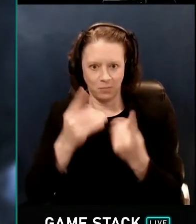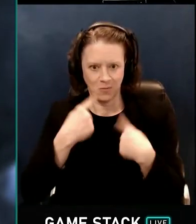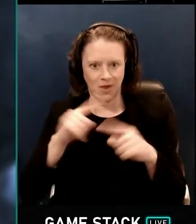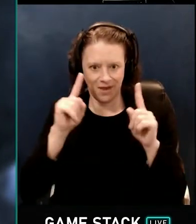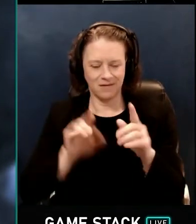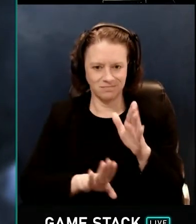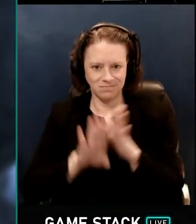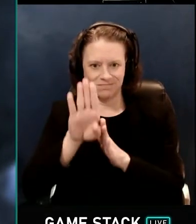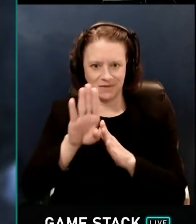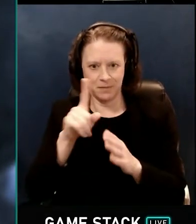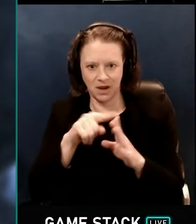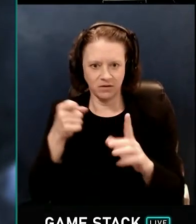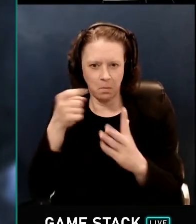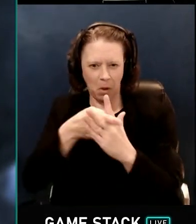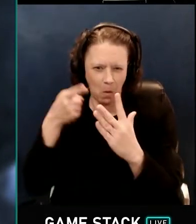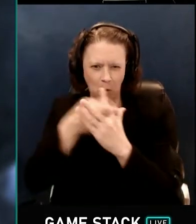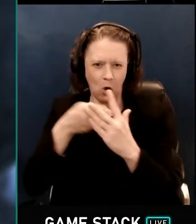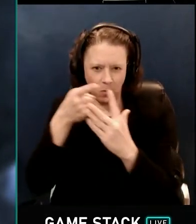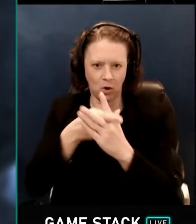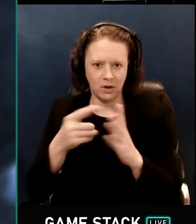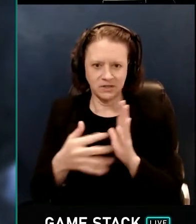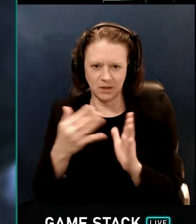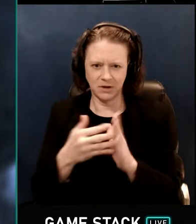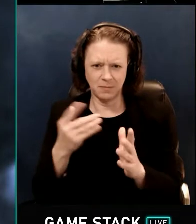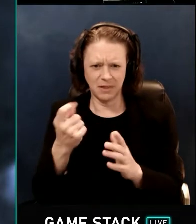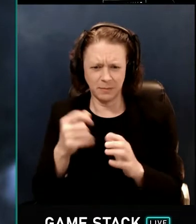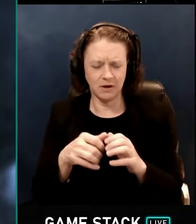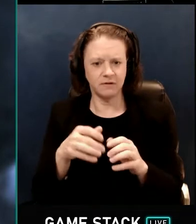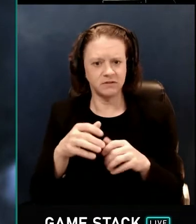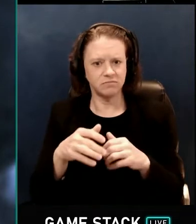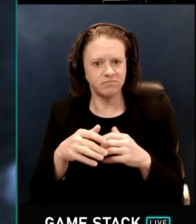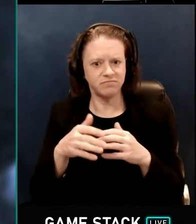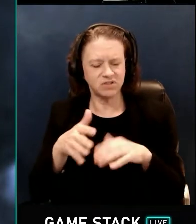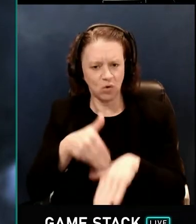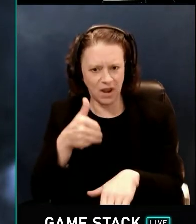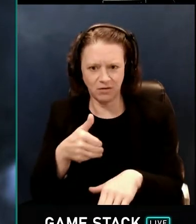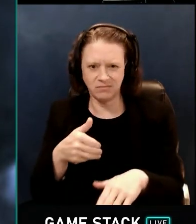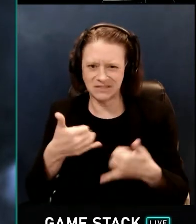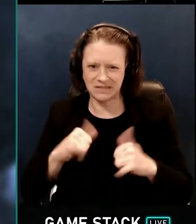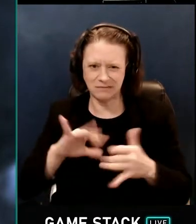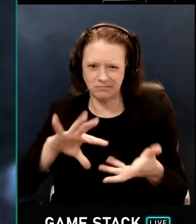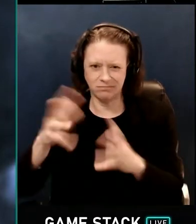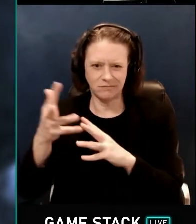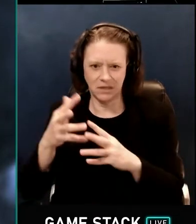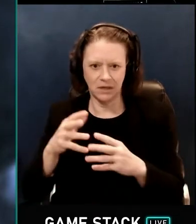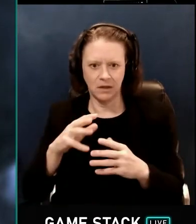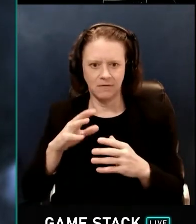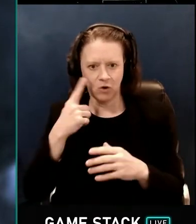Alex’s perfection. Scientists and game developers agreed there was only one way to be sure Earth would be saved,